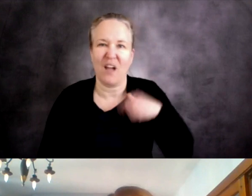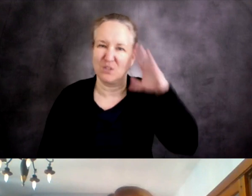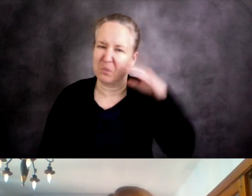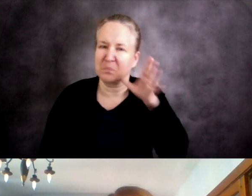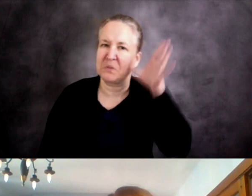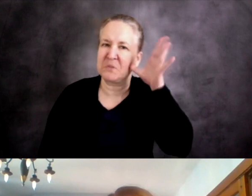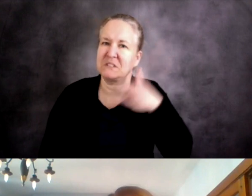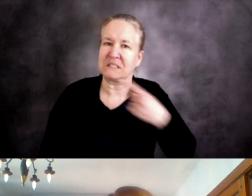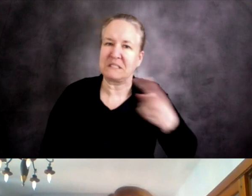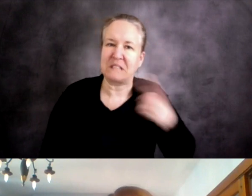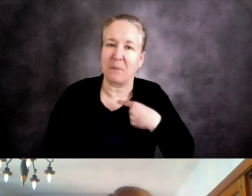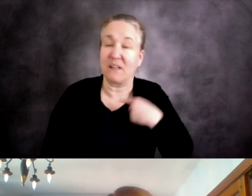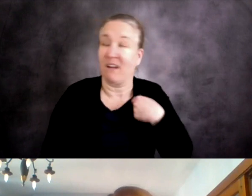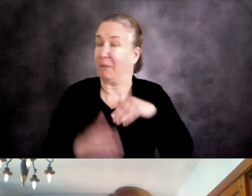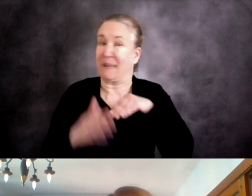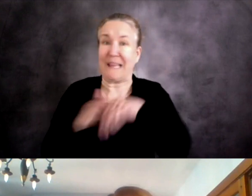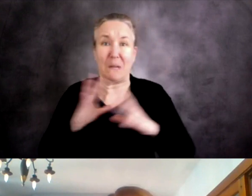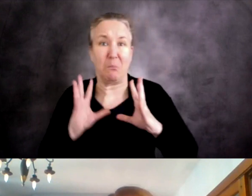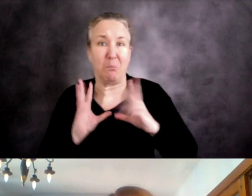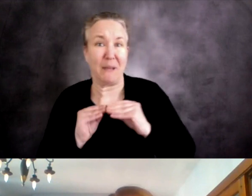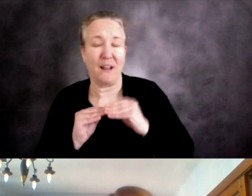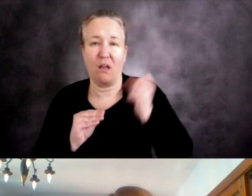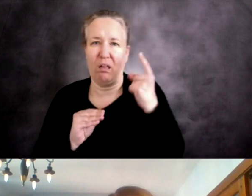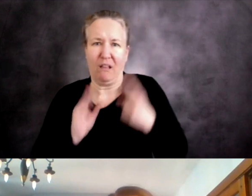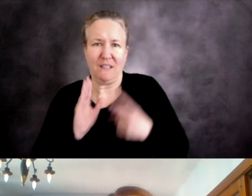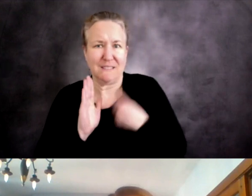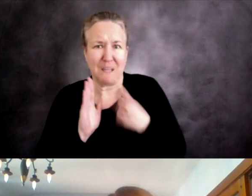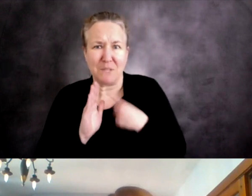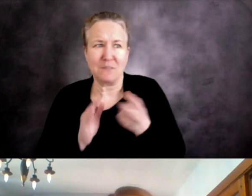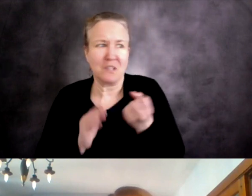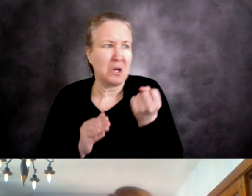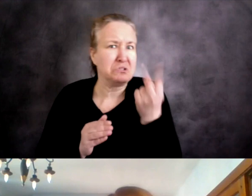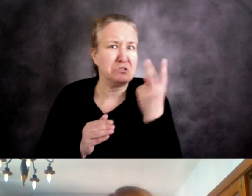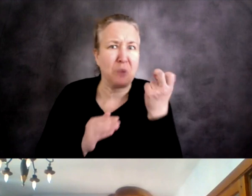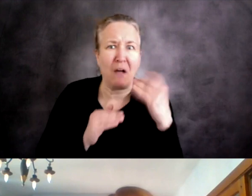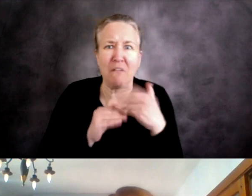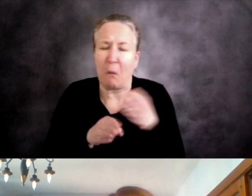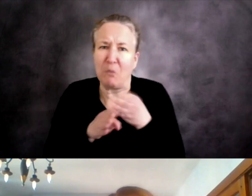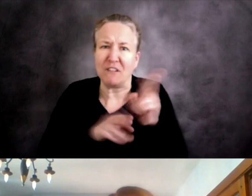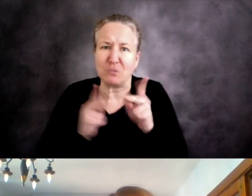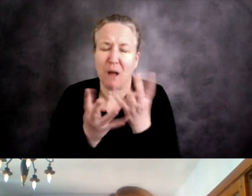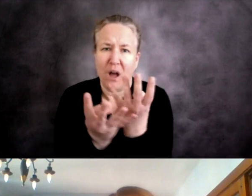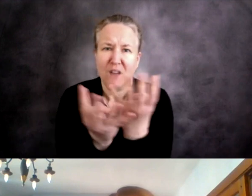into a meeting, sometimes with 12 or more professionals, uh, sitting across from them.